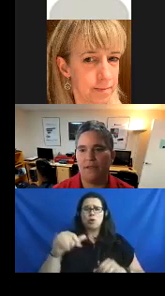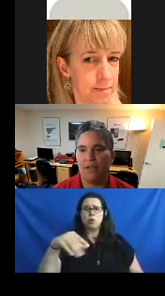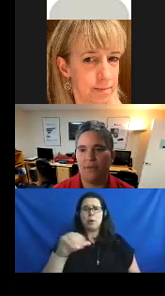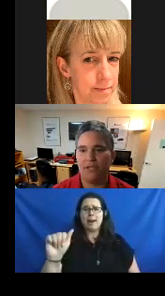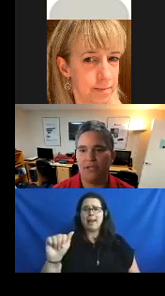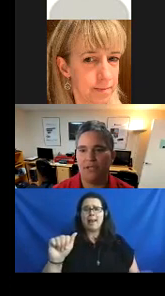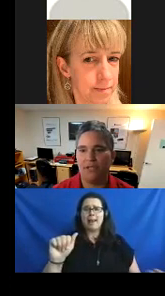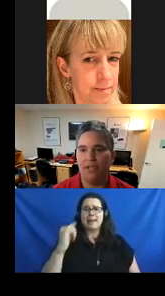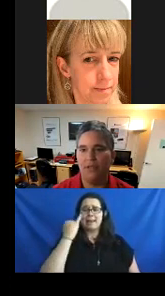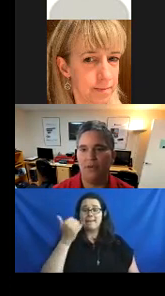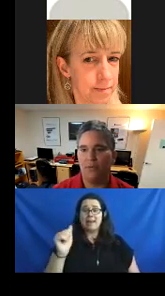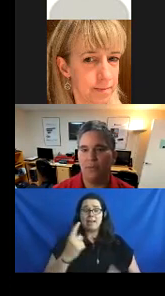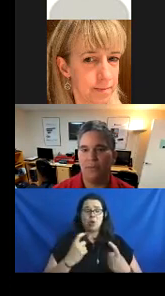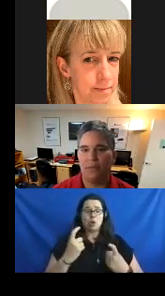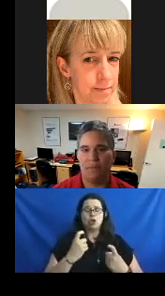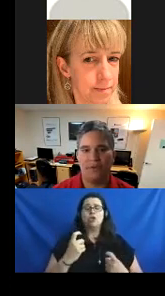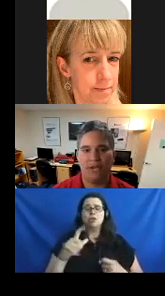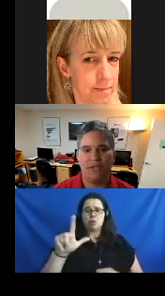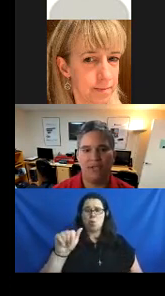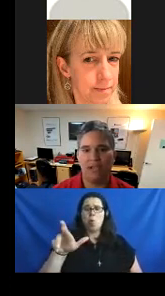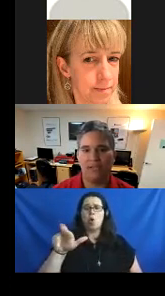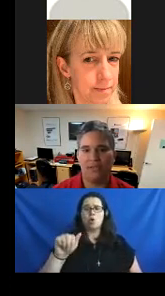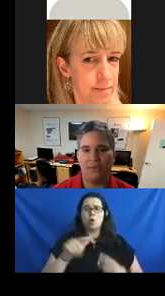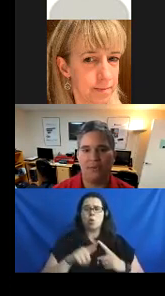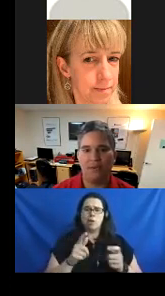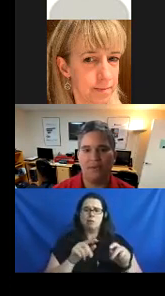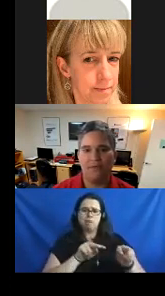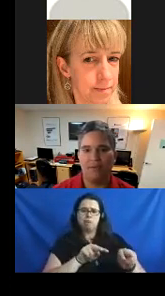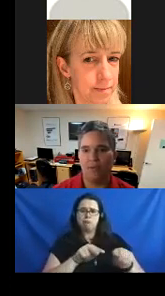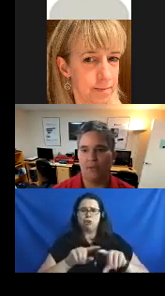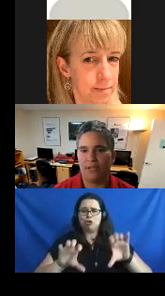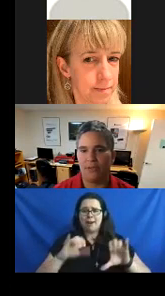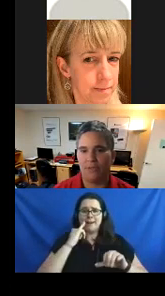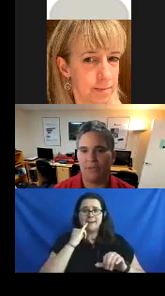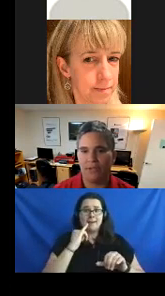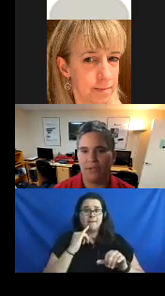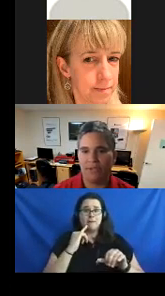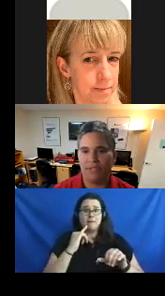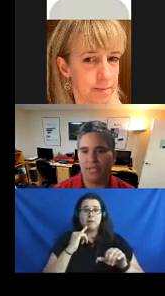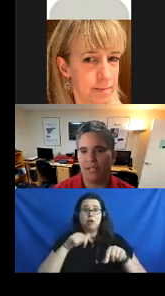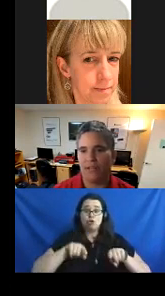HAVE ANY QUESTIONS. LAURA WILL BE MODERATING THE CHAT. IF WE DON'T GET TO IT DURING THE PRESENTATION, I HAVE SOME